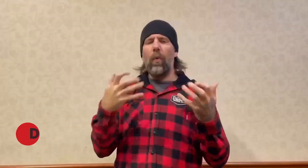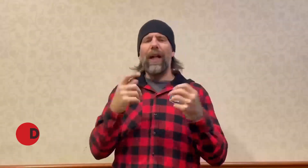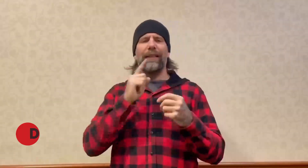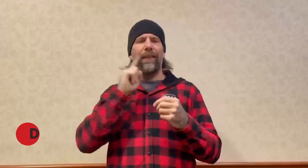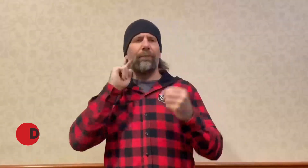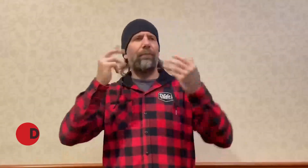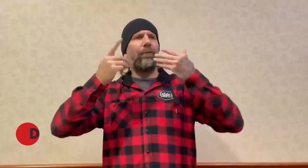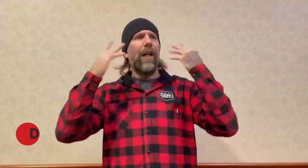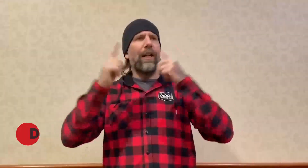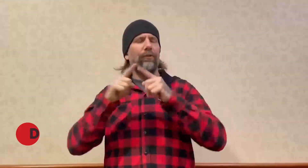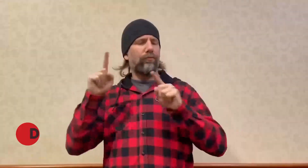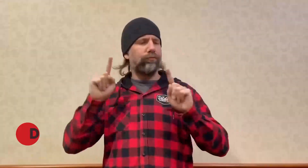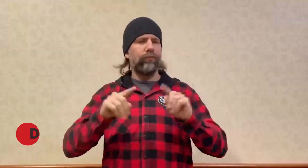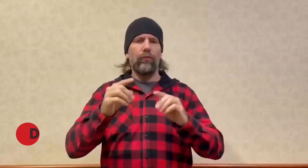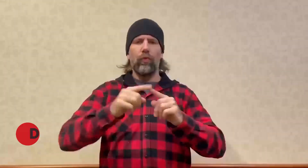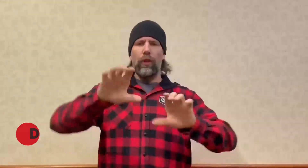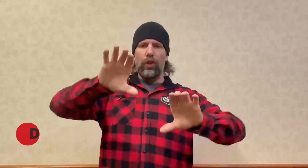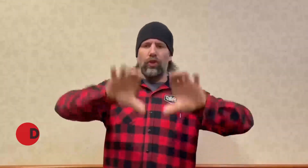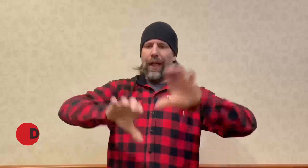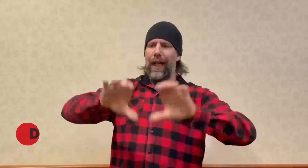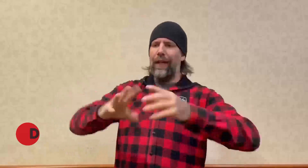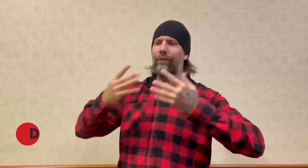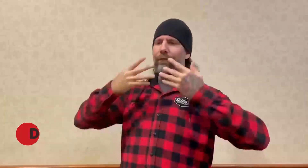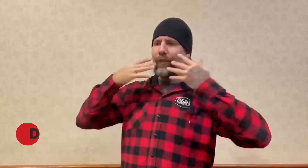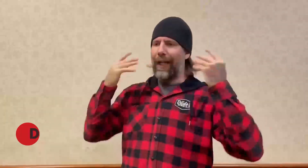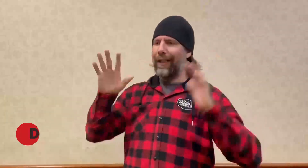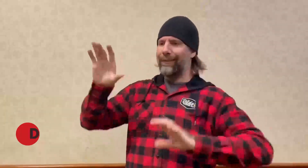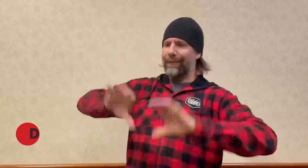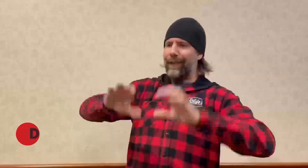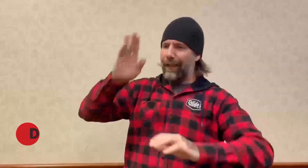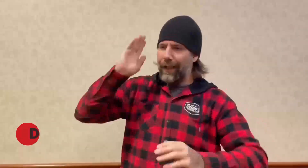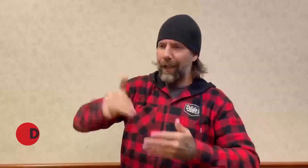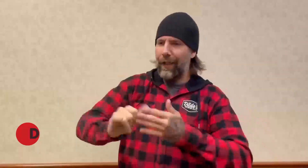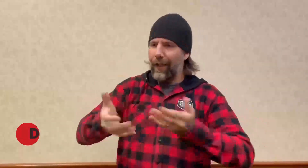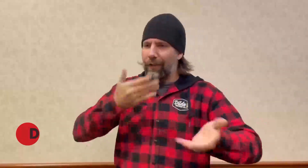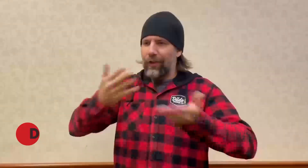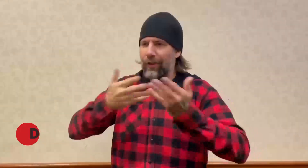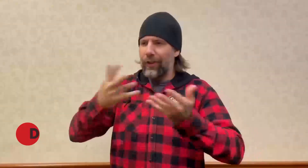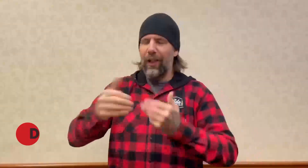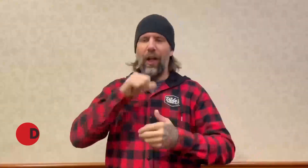We want to be Deaf friendly, to come together to chat,